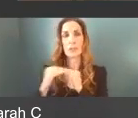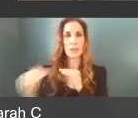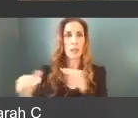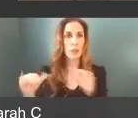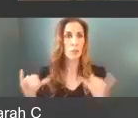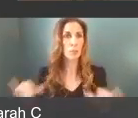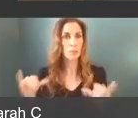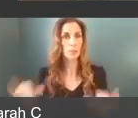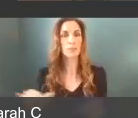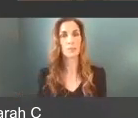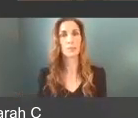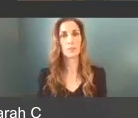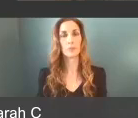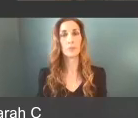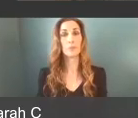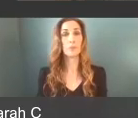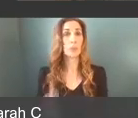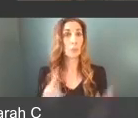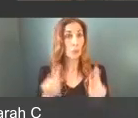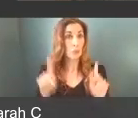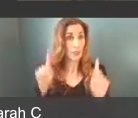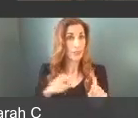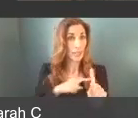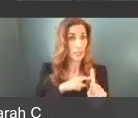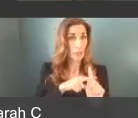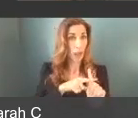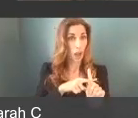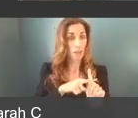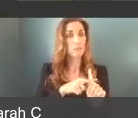Any individual that has tested positive is in stable condition